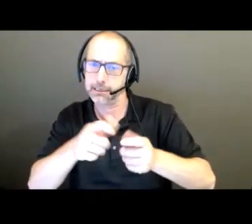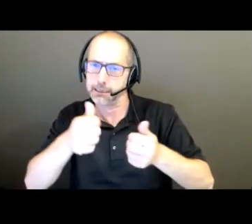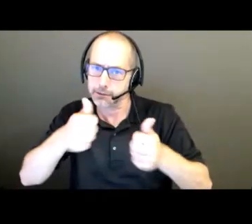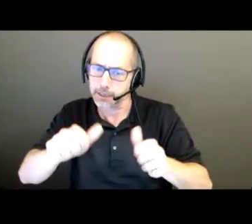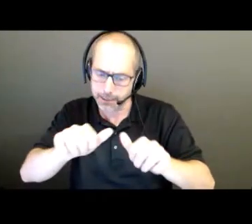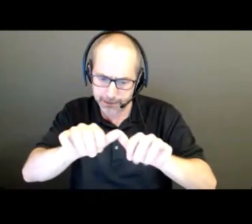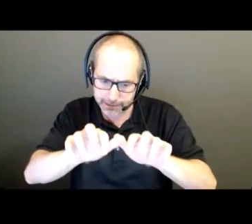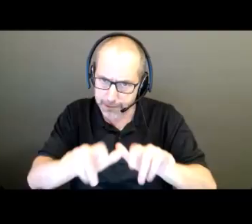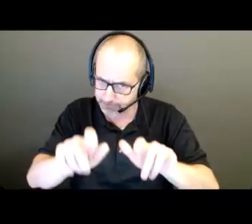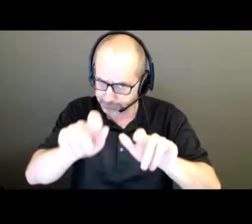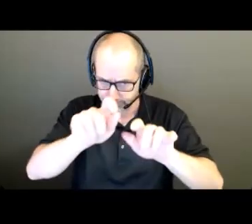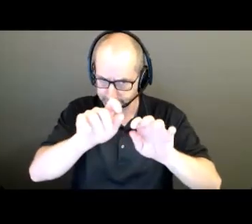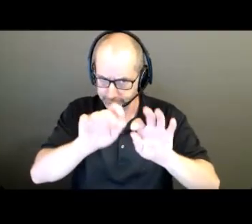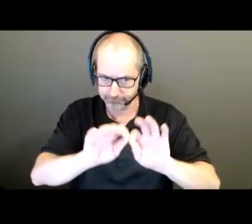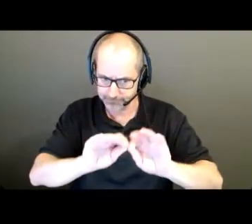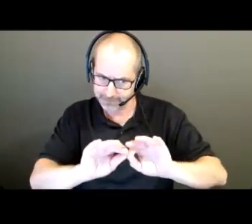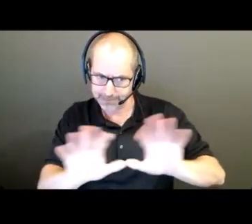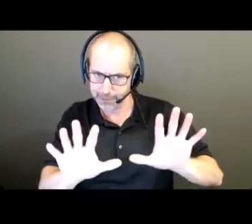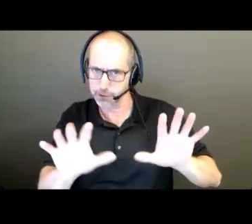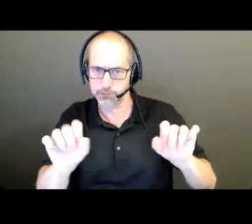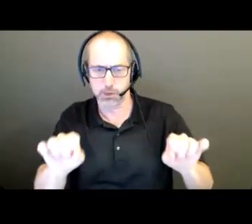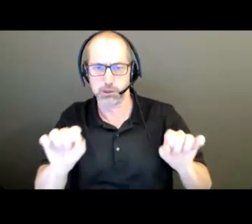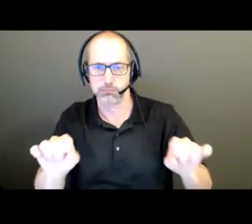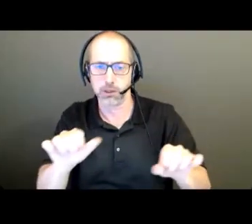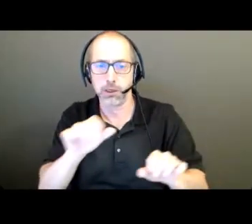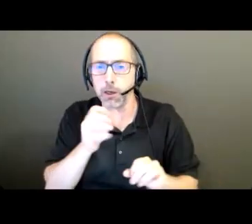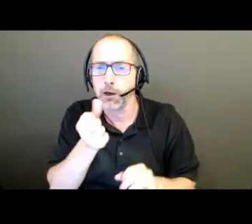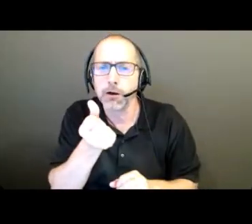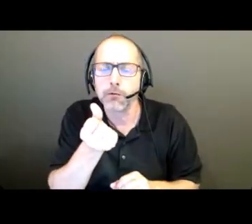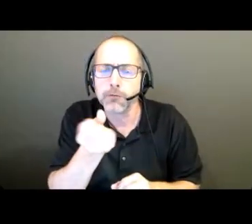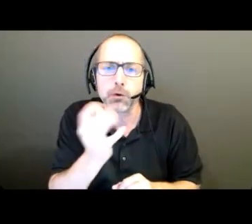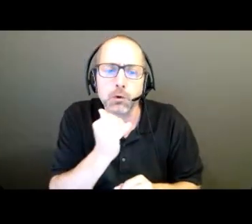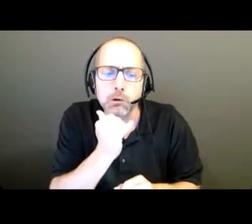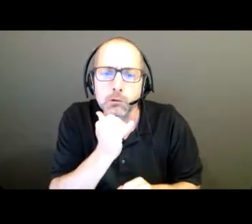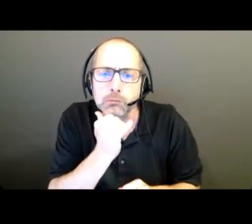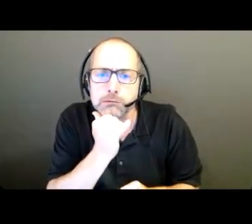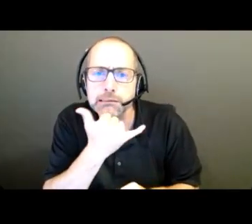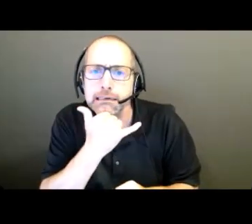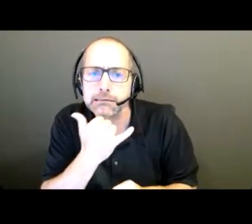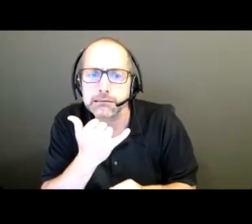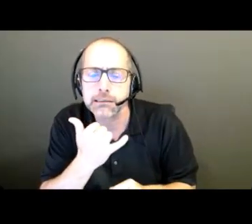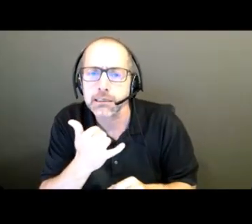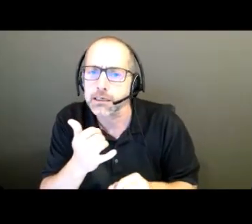So a few mistakes, they won't ruin your chances, but a text filled with mistakes